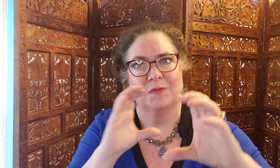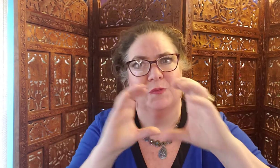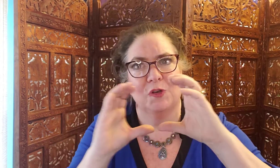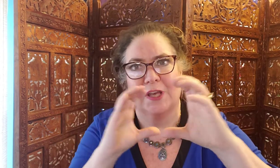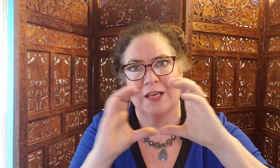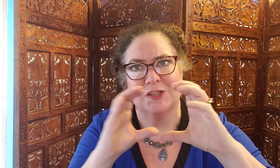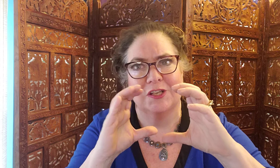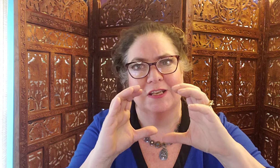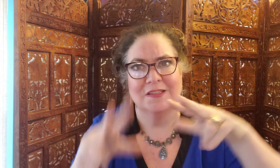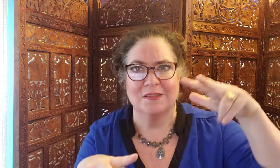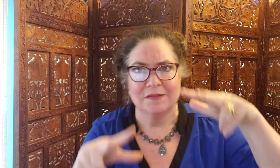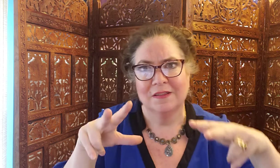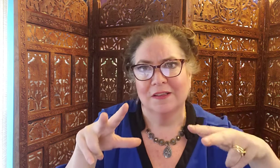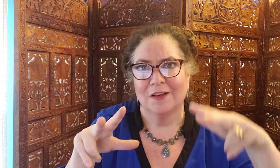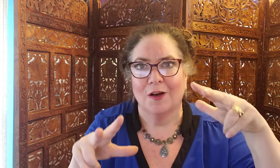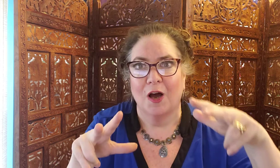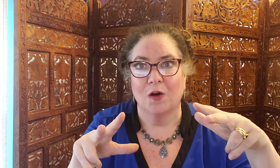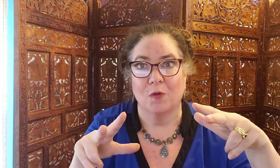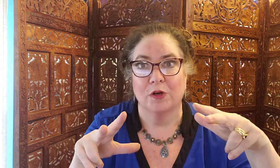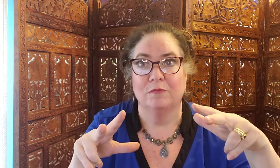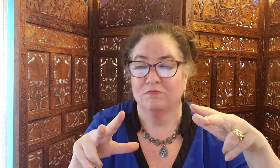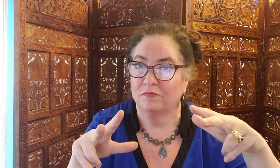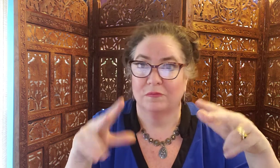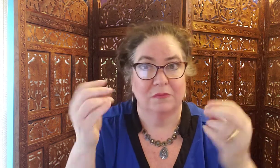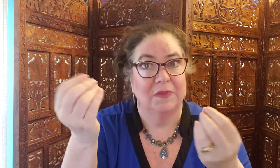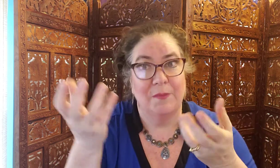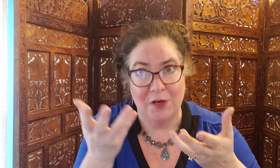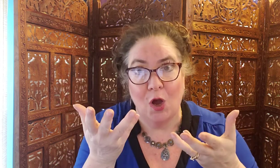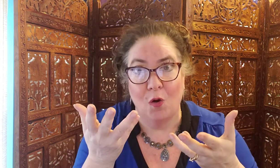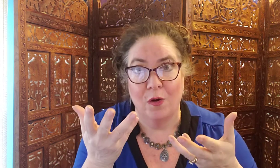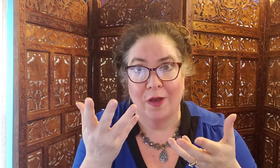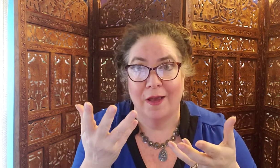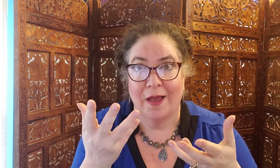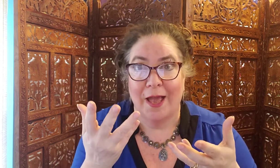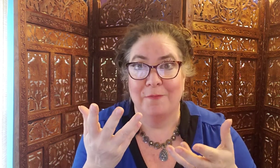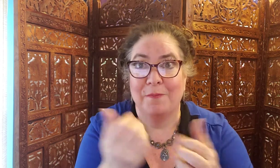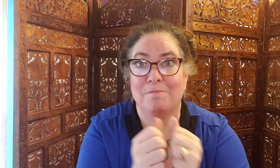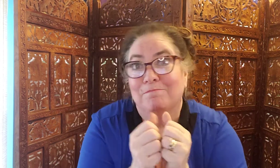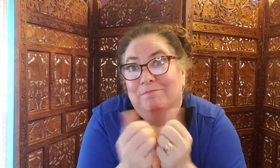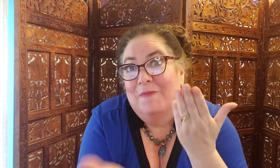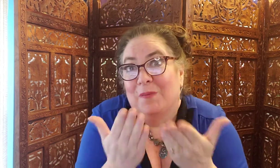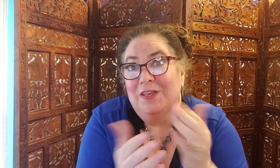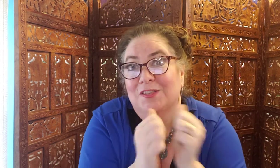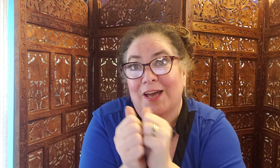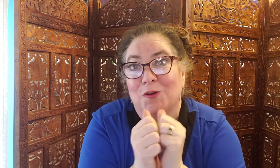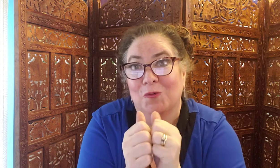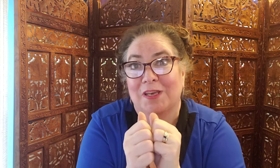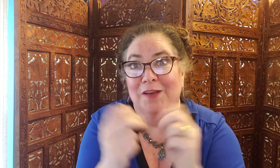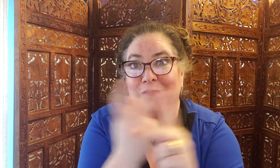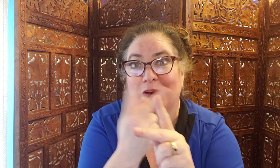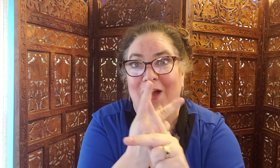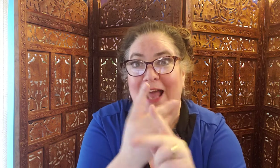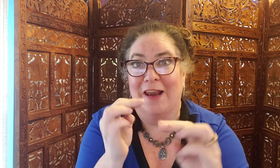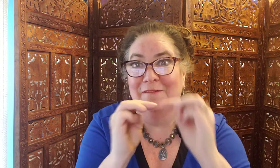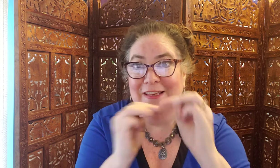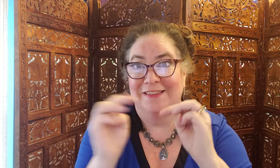communication is awkward let me know and maybe together we can figure out how to fix